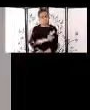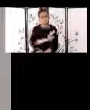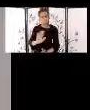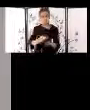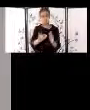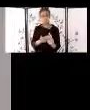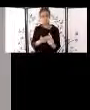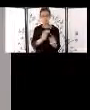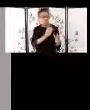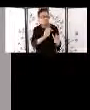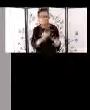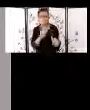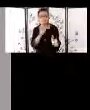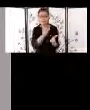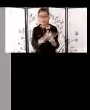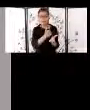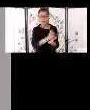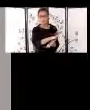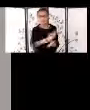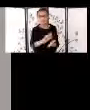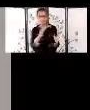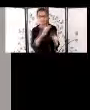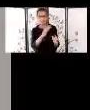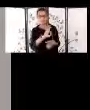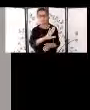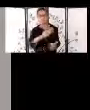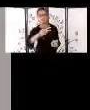your discipline for feedback and resources as well.